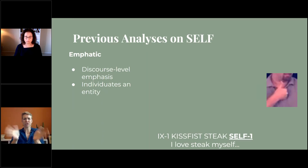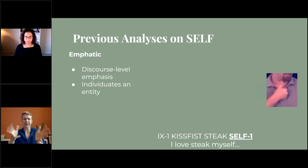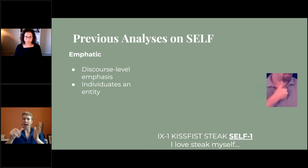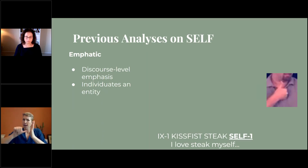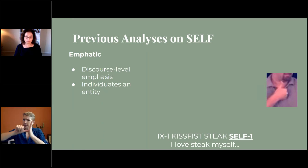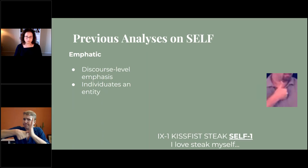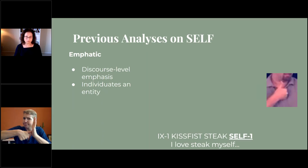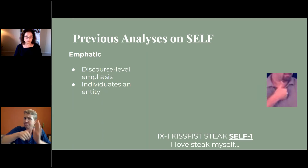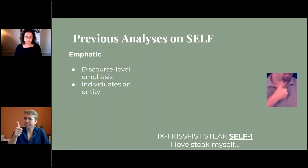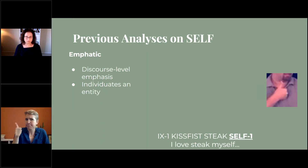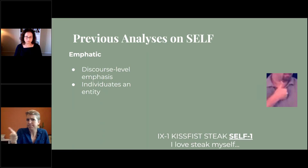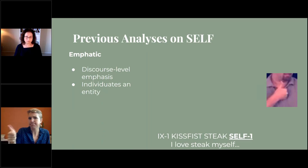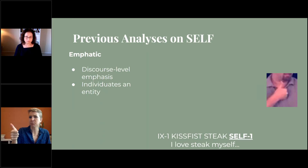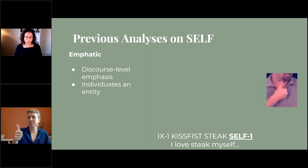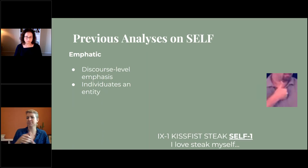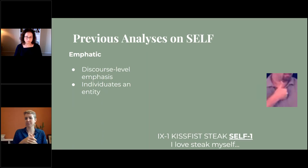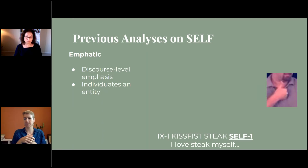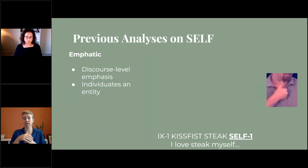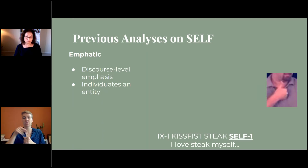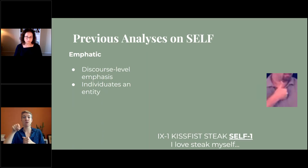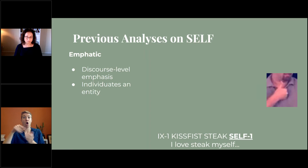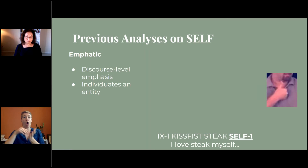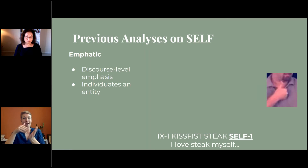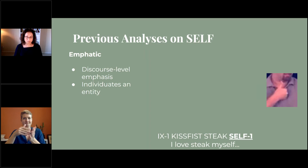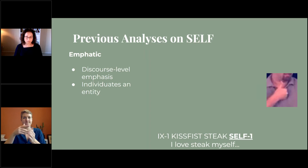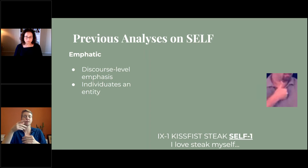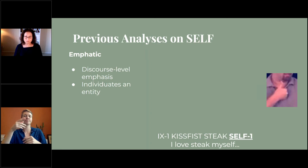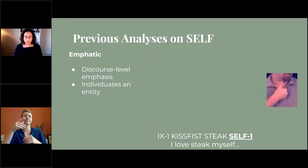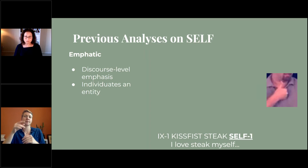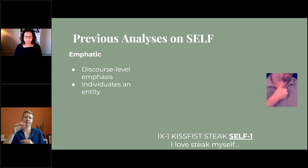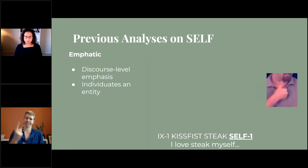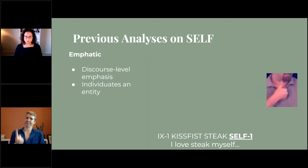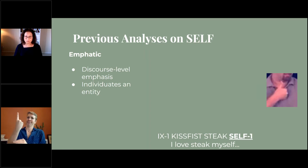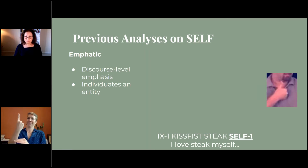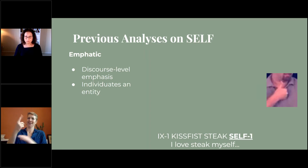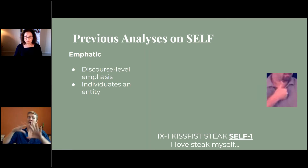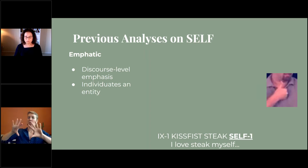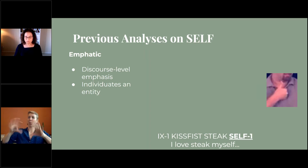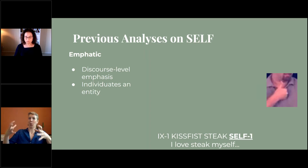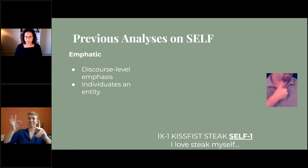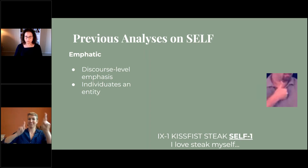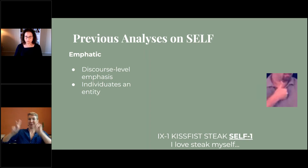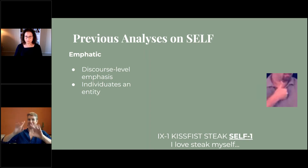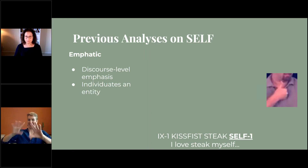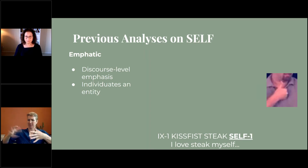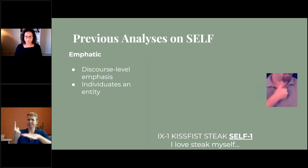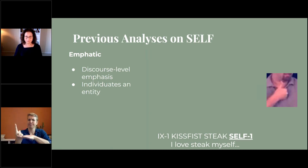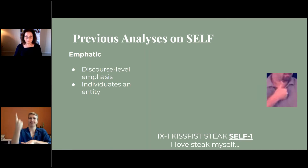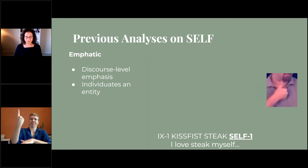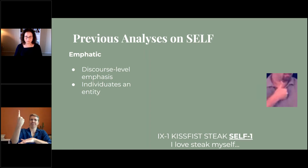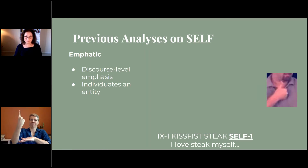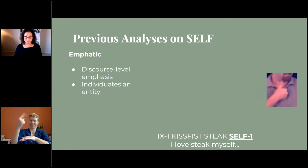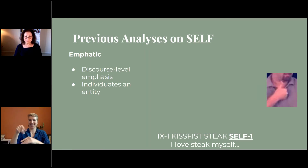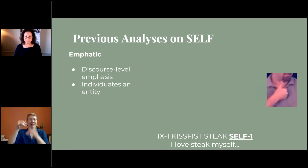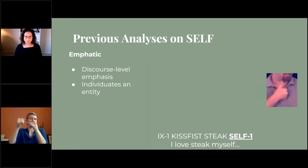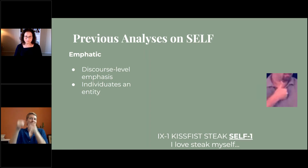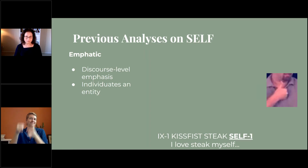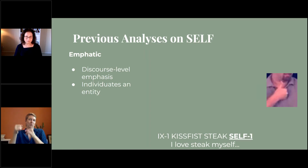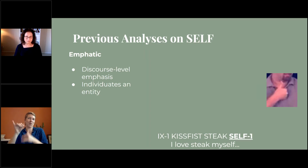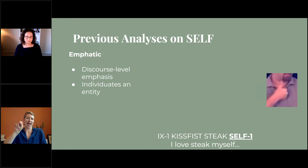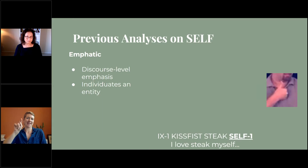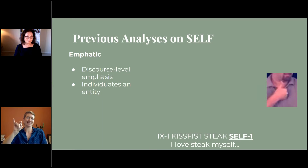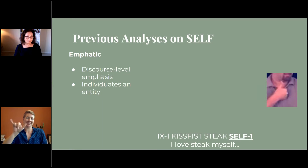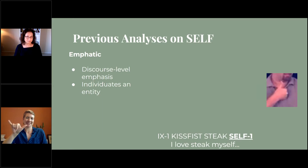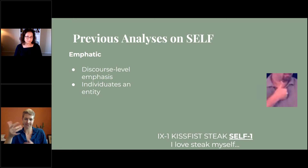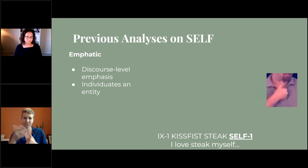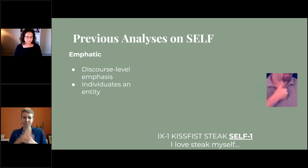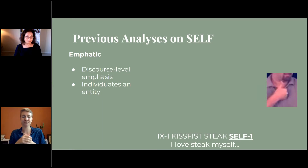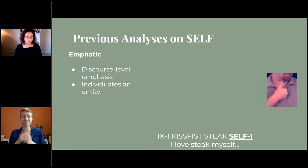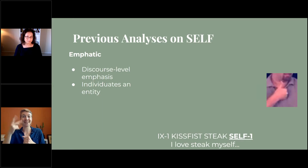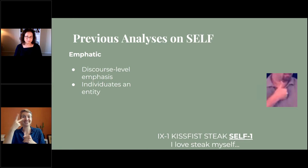And this is, for general discourse level emphasis. So it really individuates an entity.